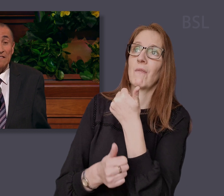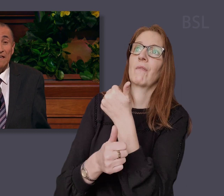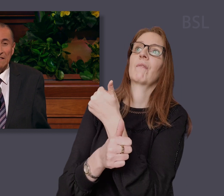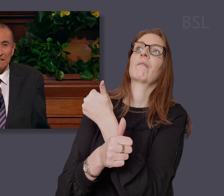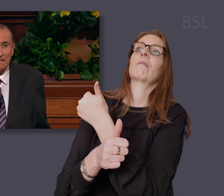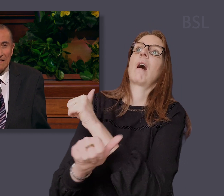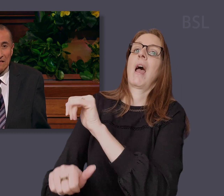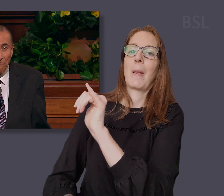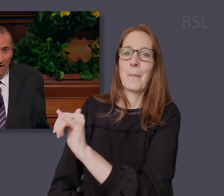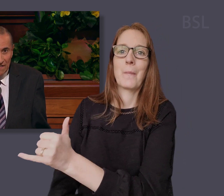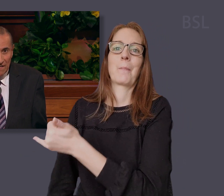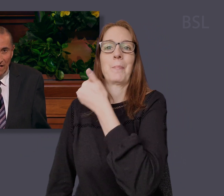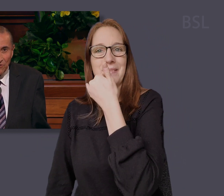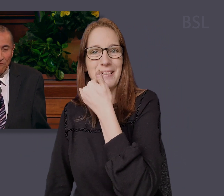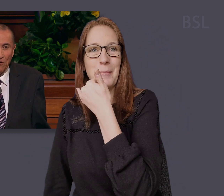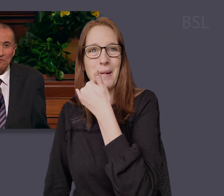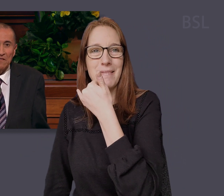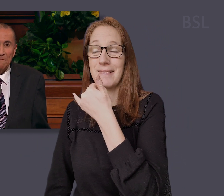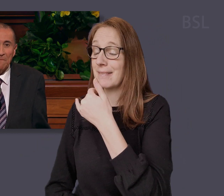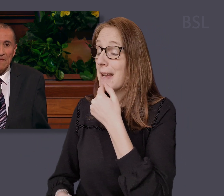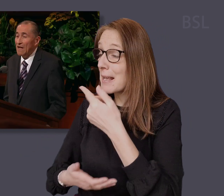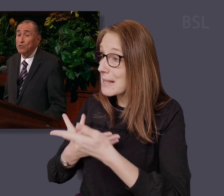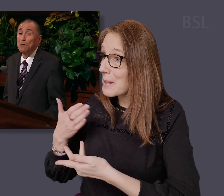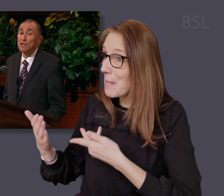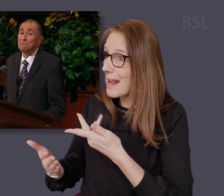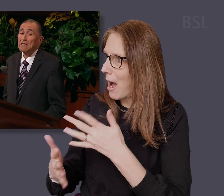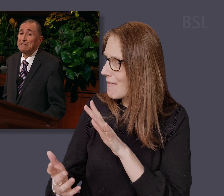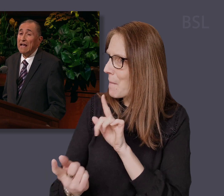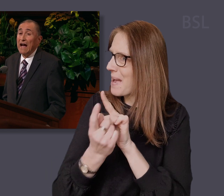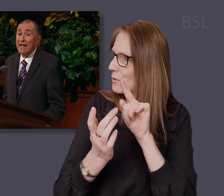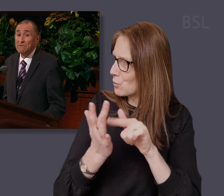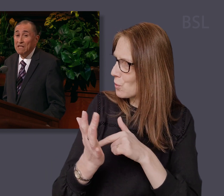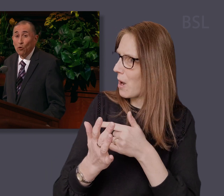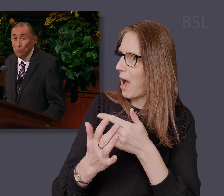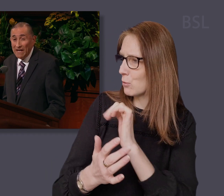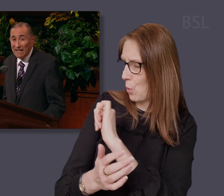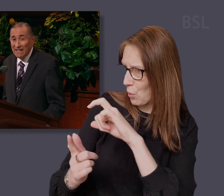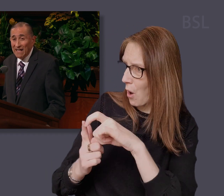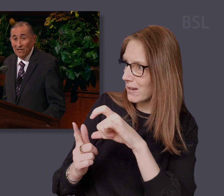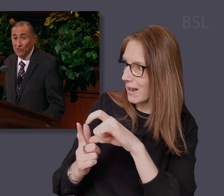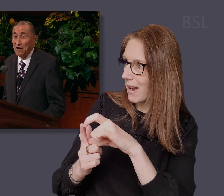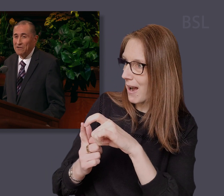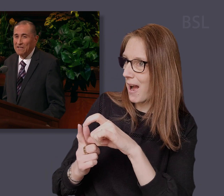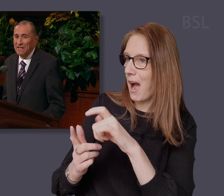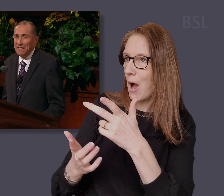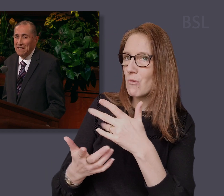one day he finally answered the phone. I told him that I had met Julia, his daughter,